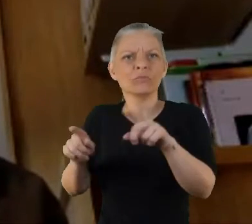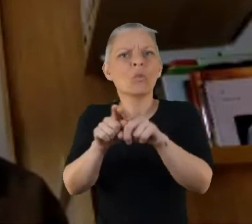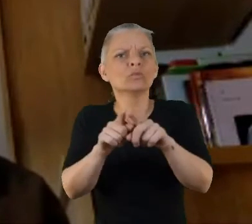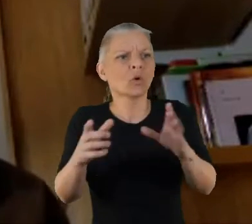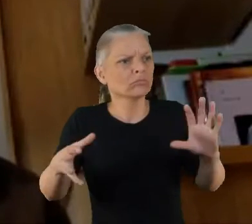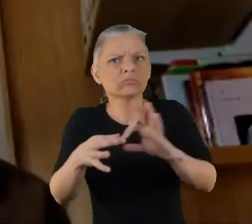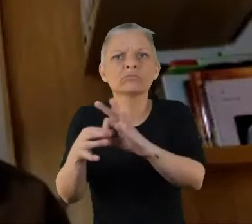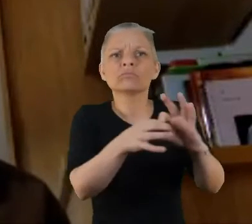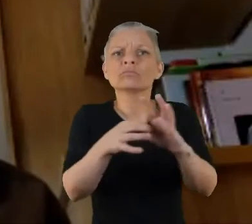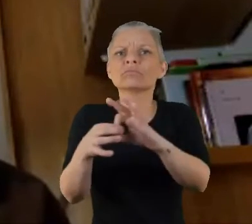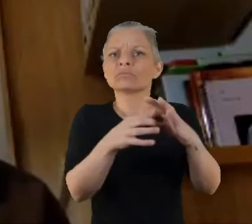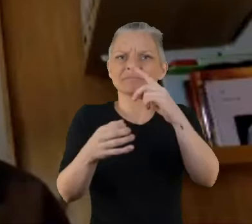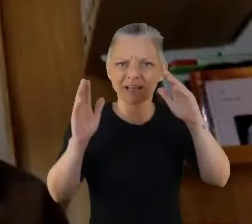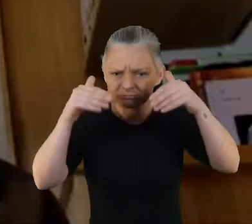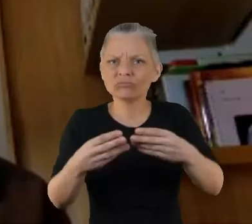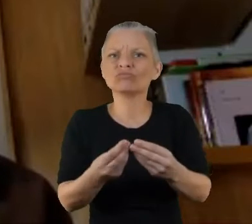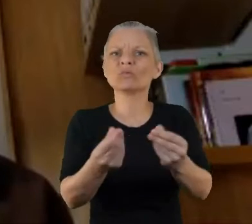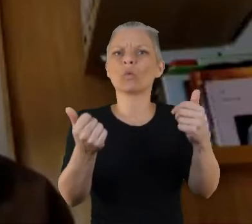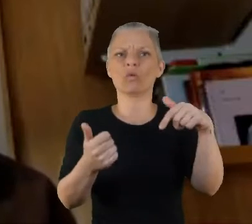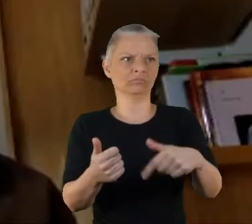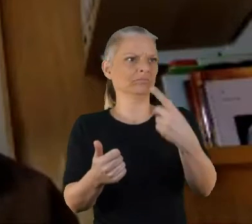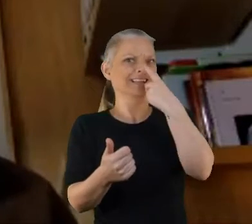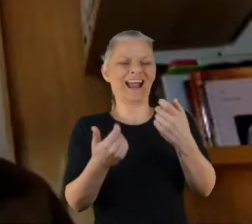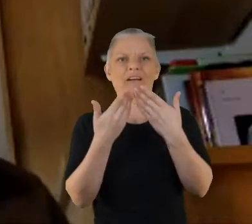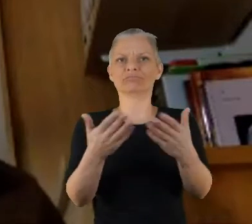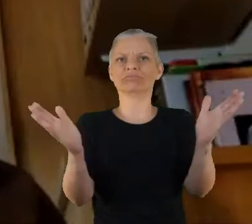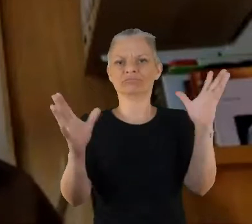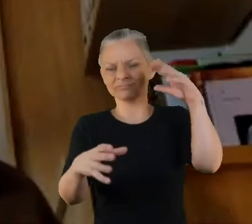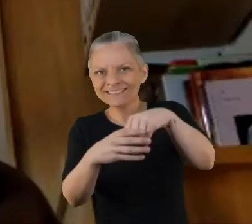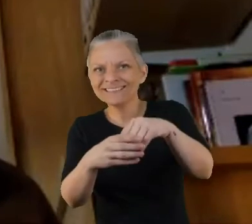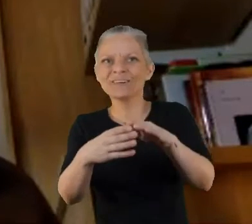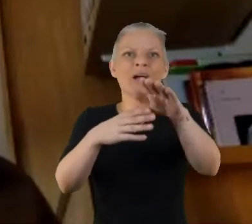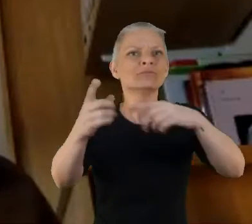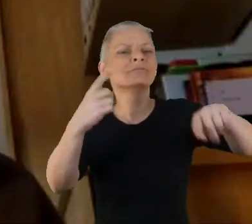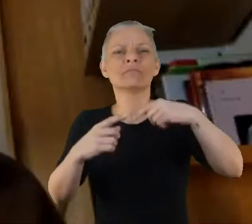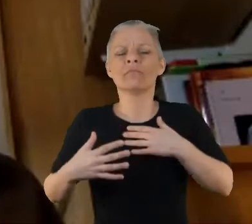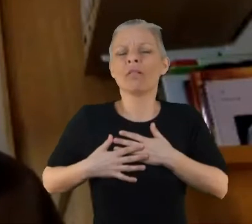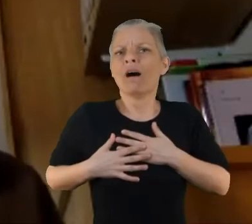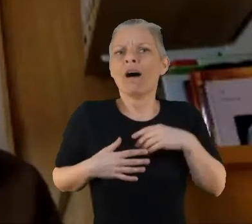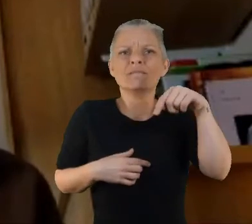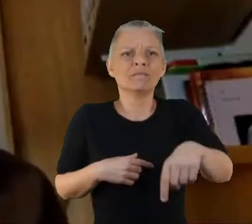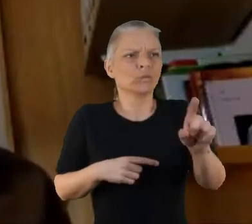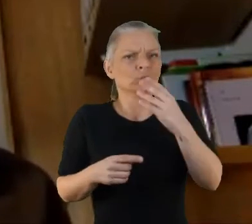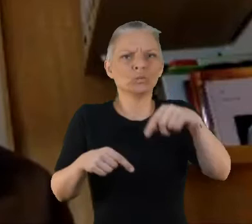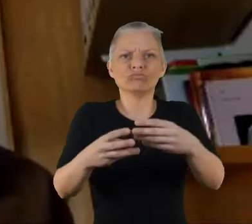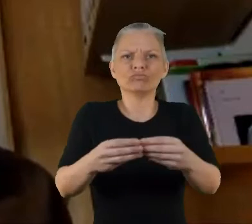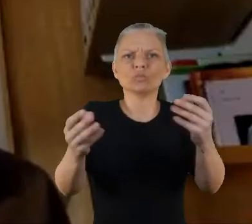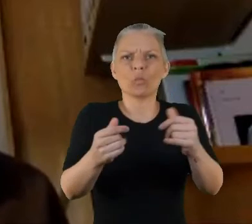is growing around Scotland. With bringing such a dynamic group together to work on a resource